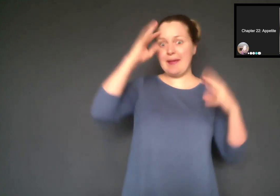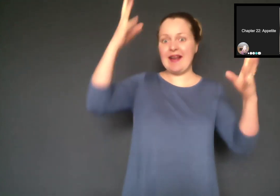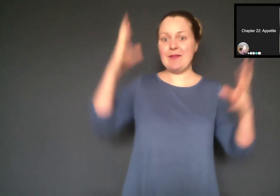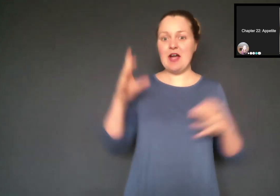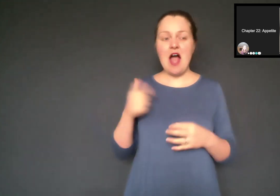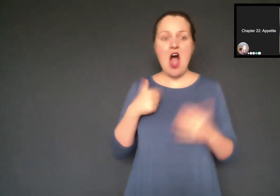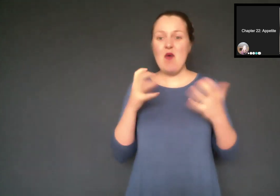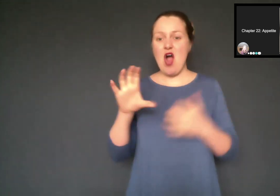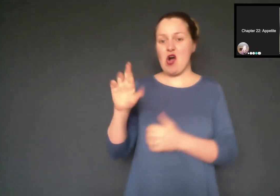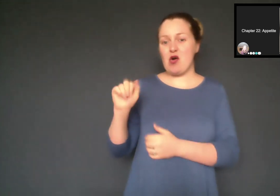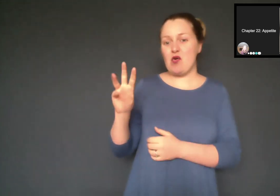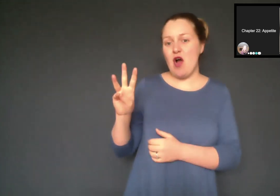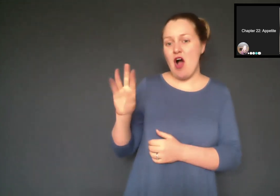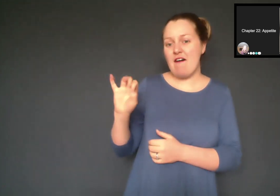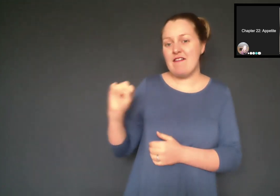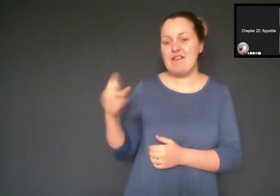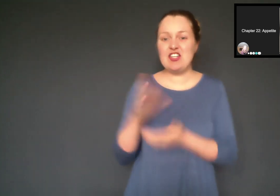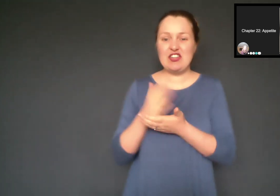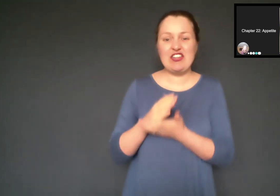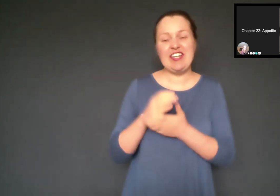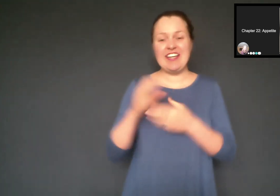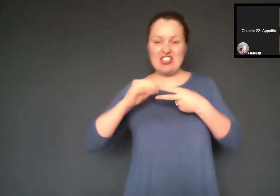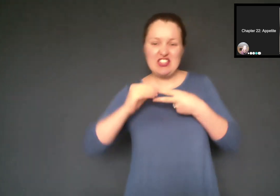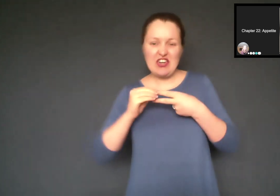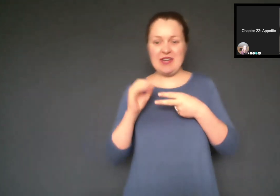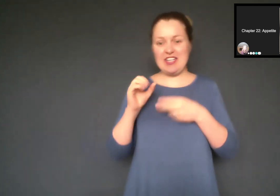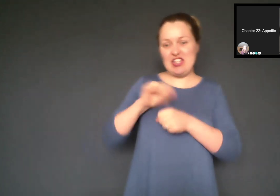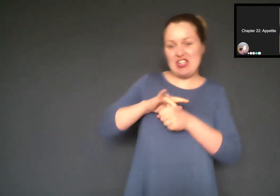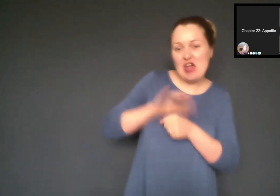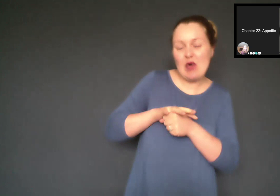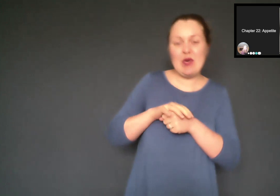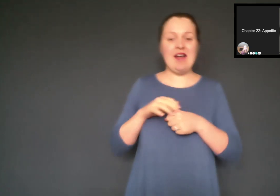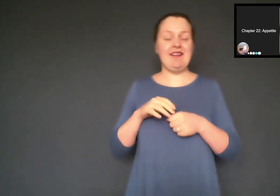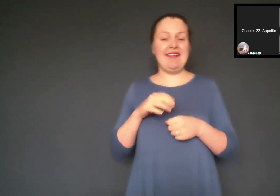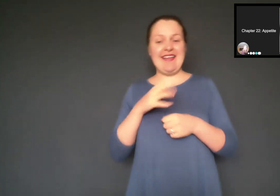i want crawfish cooked in cherry soda and horse steaks with jelly bean sauce and boston cream